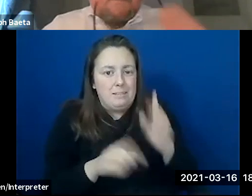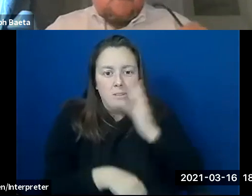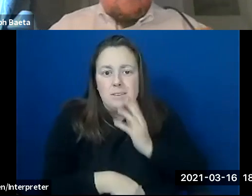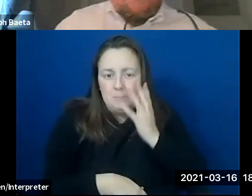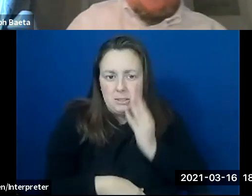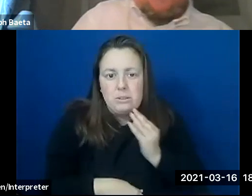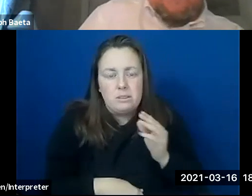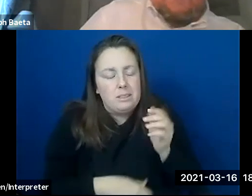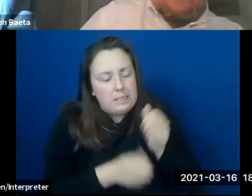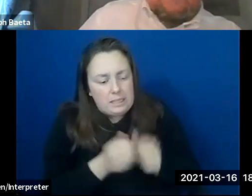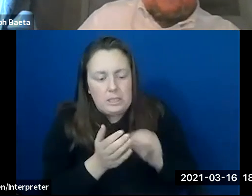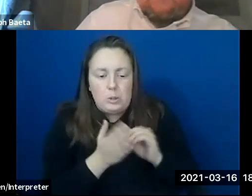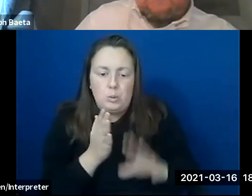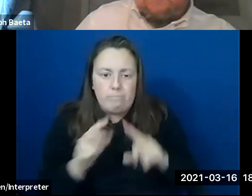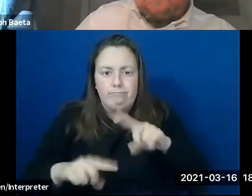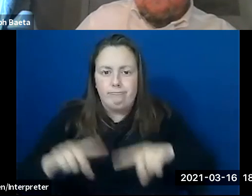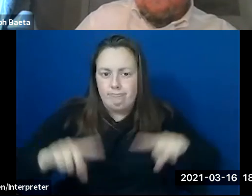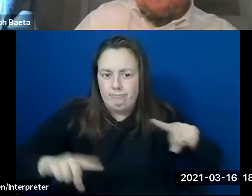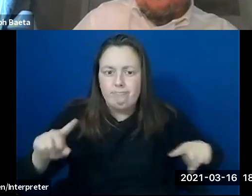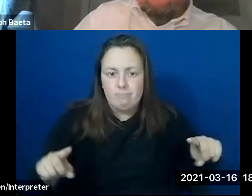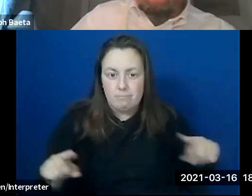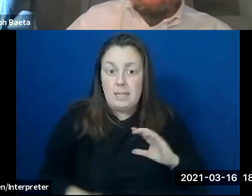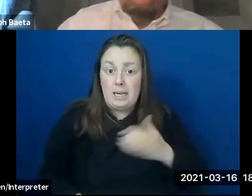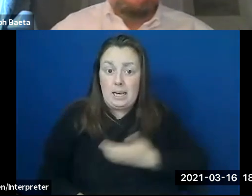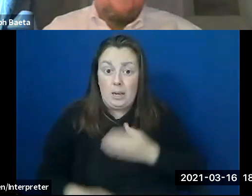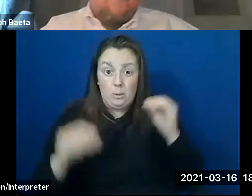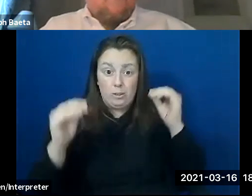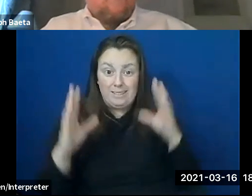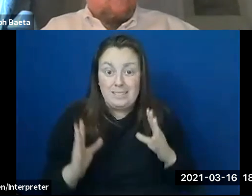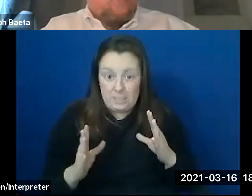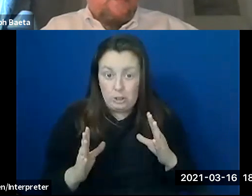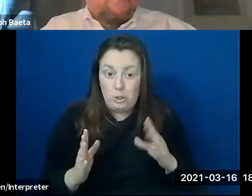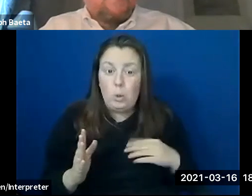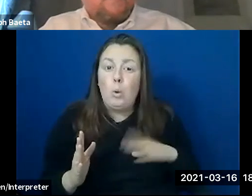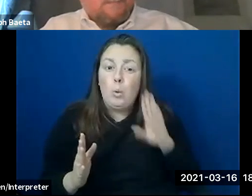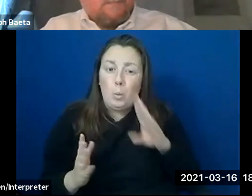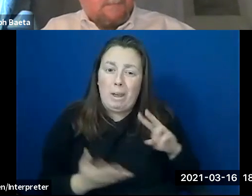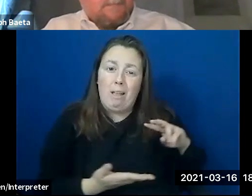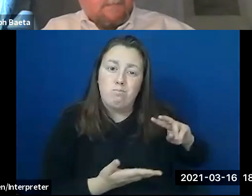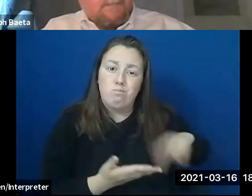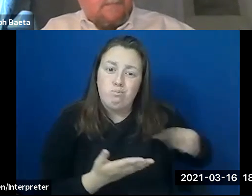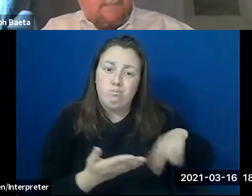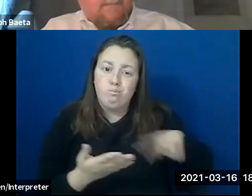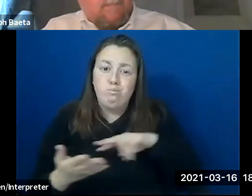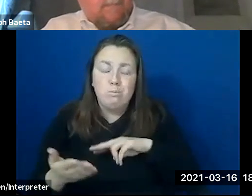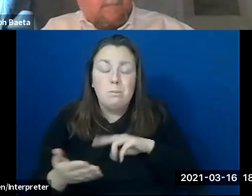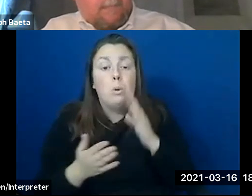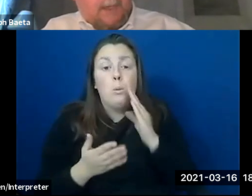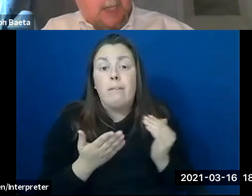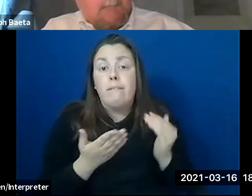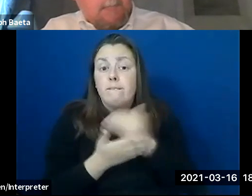Jennifer ONeill: Our classroom teachers, that is their area of expertise we're going to look at every individual case we're going to look at our students we're going to really focus on.